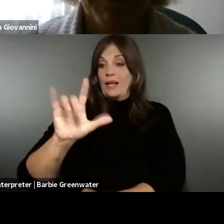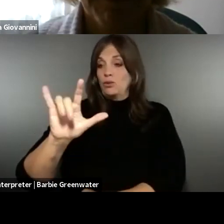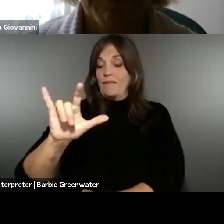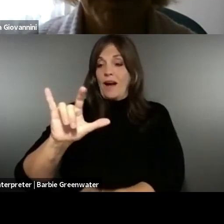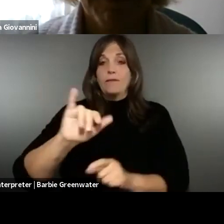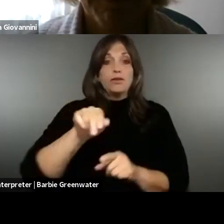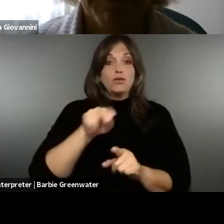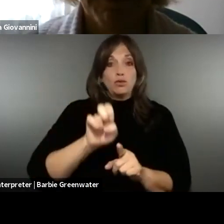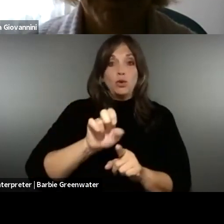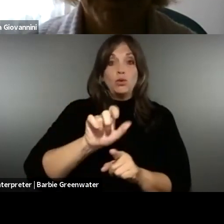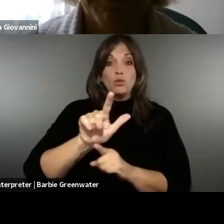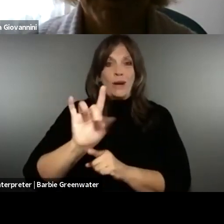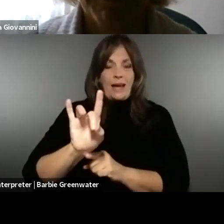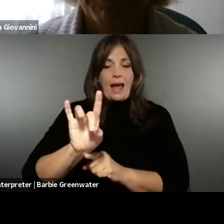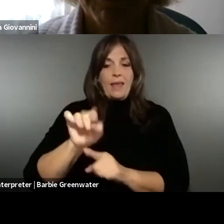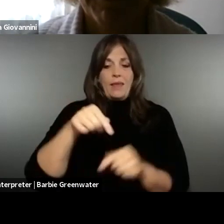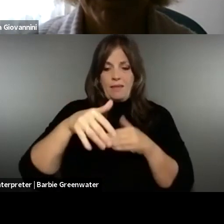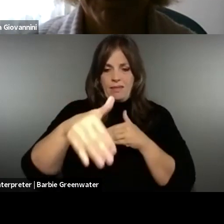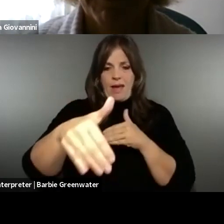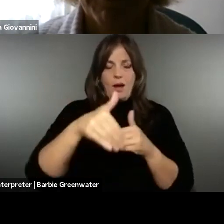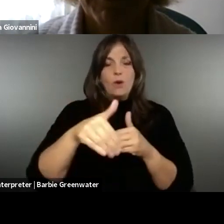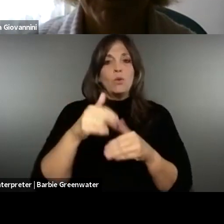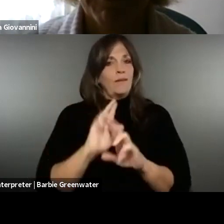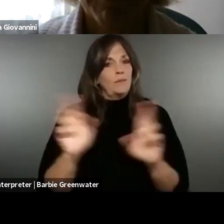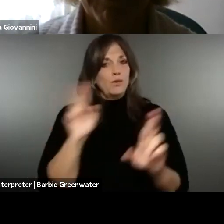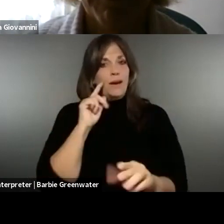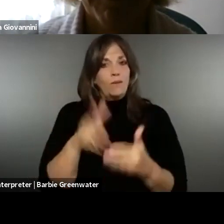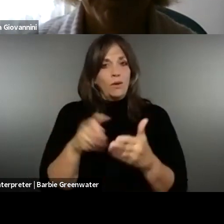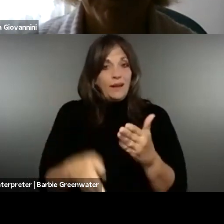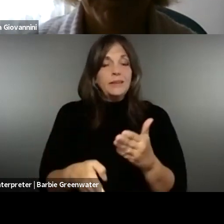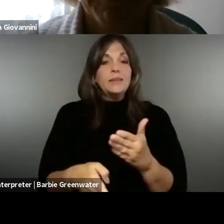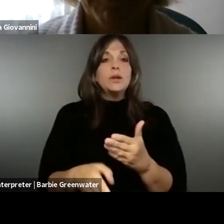. Seeing the time frame of 28 June 2025 where we have